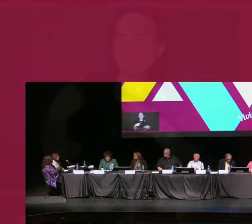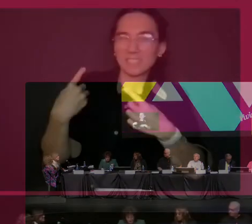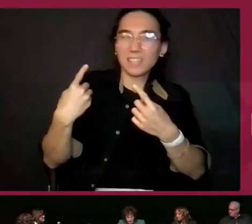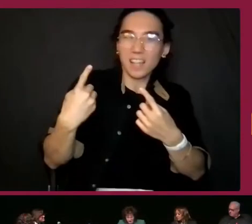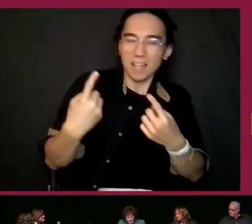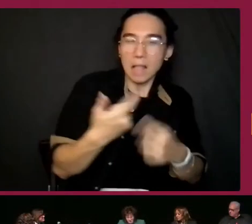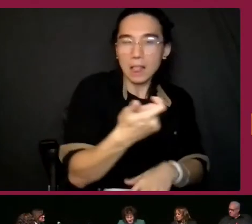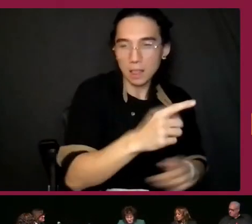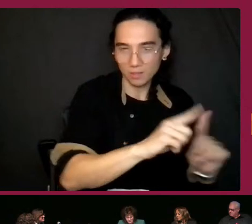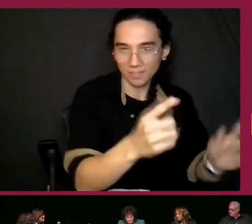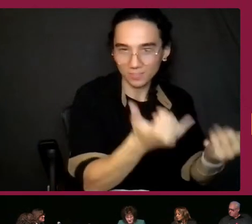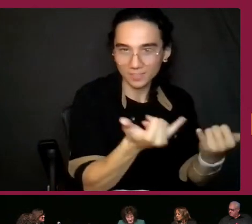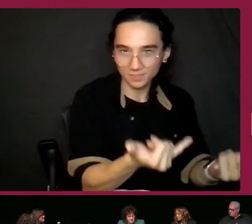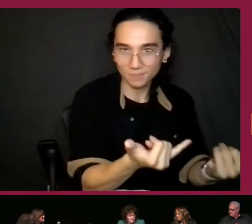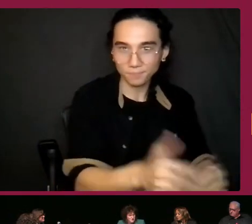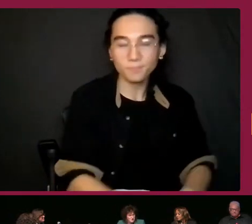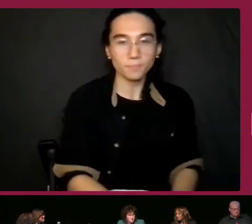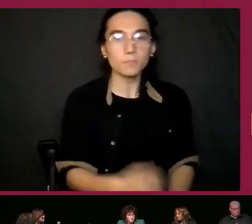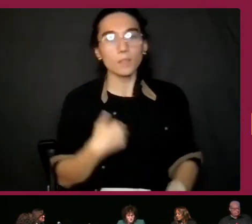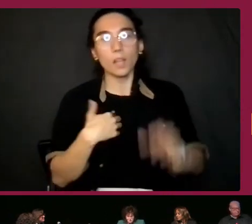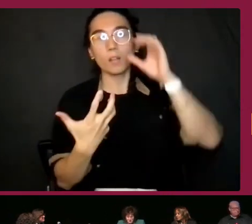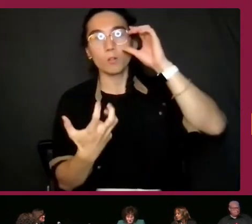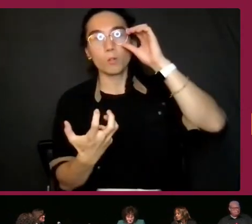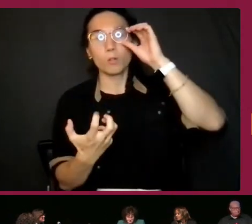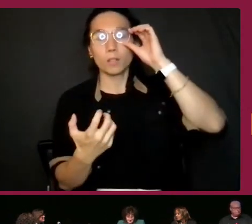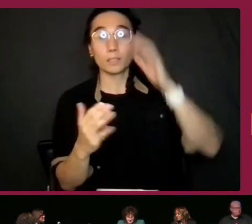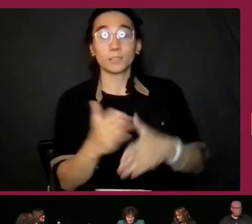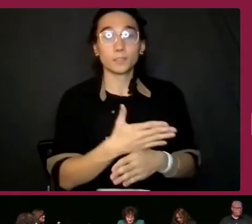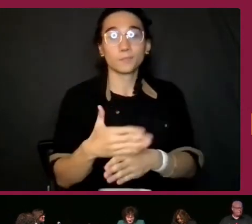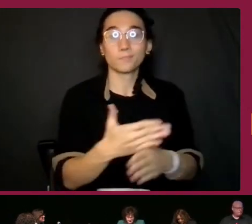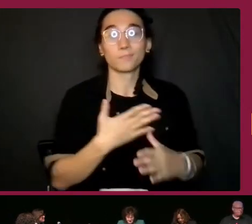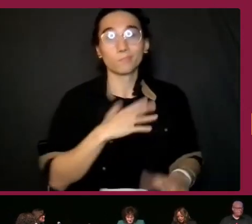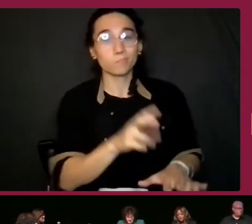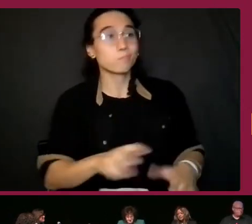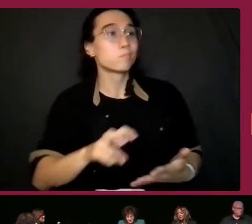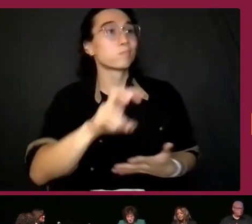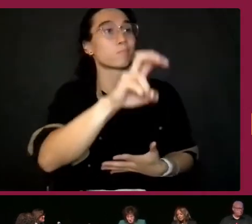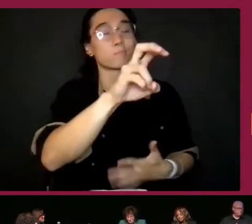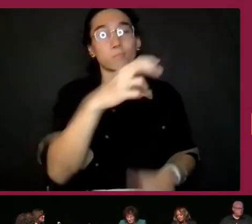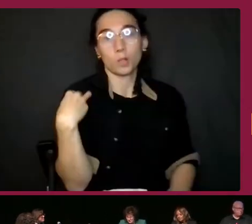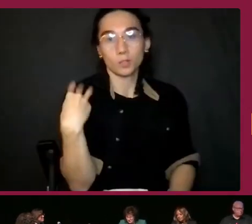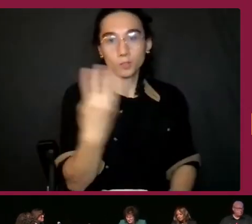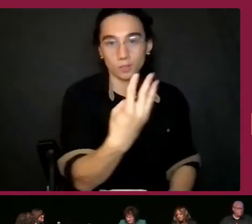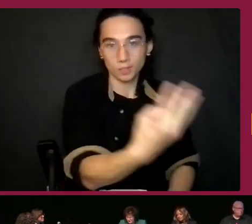the public my, my trip to Washington, D.C. September 16th and 19th.